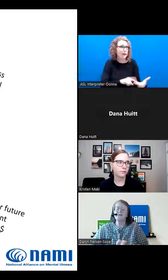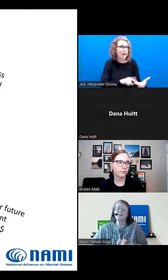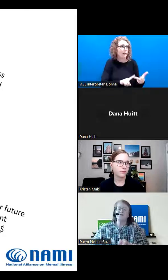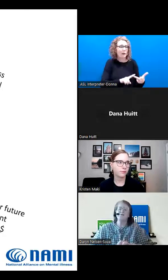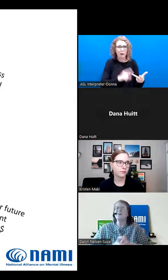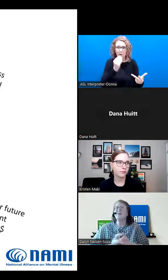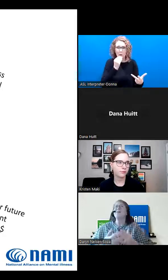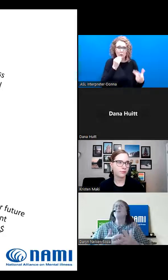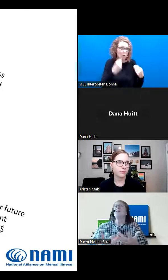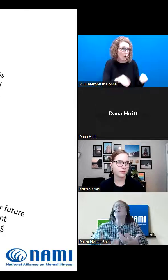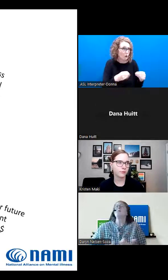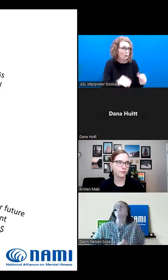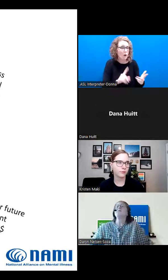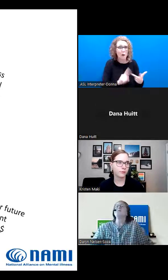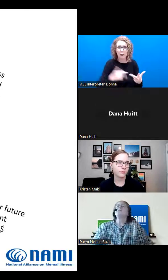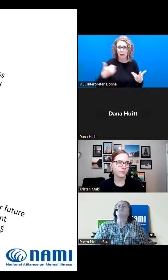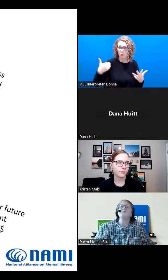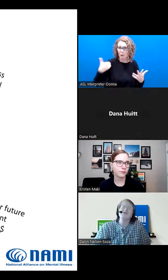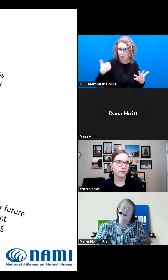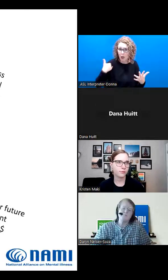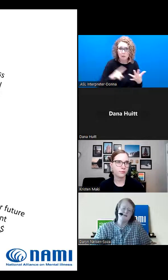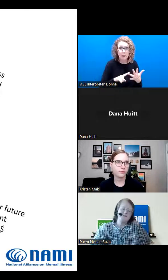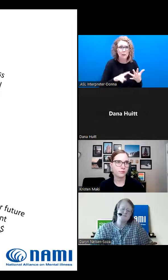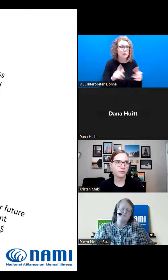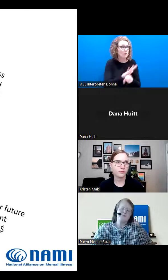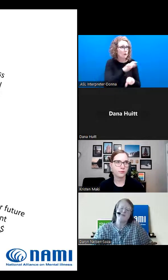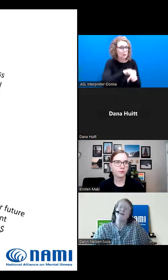need for paid workers. And as we'll talk about later,